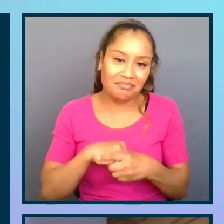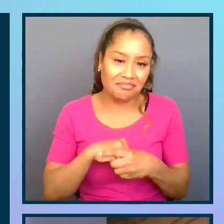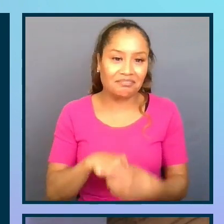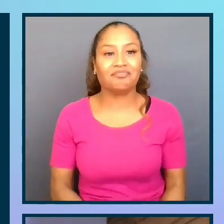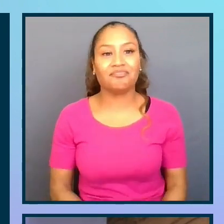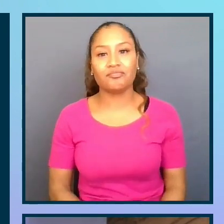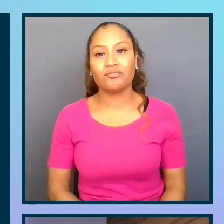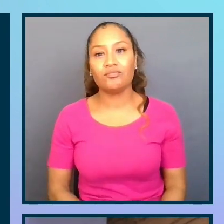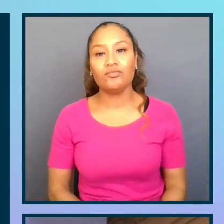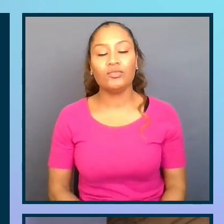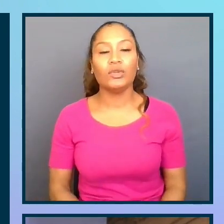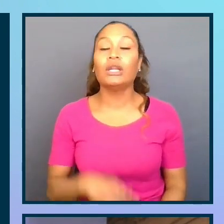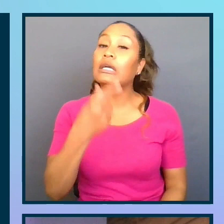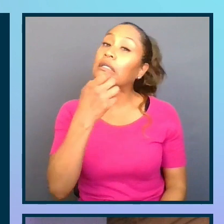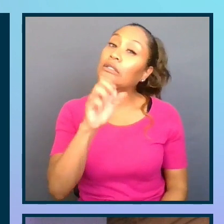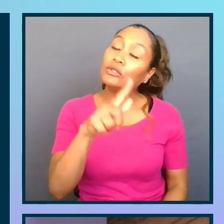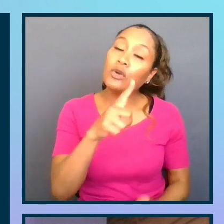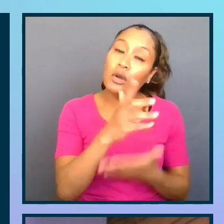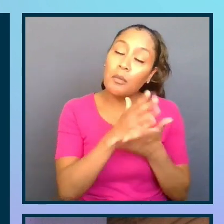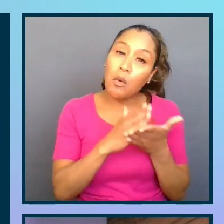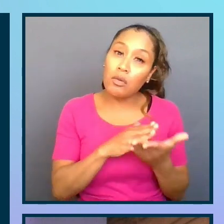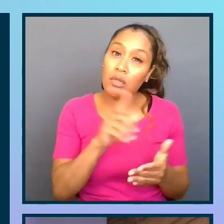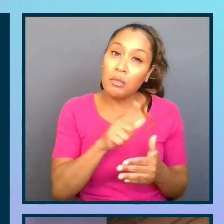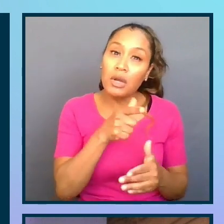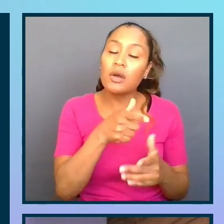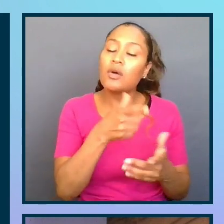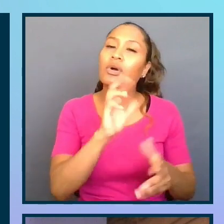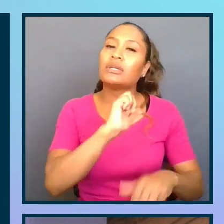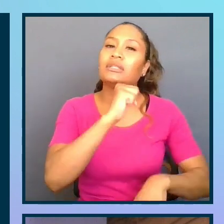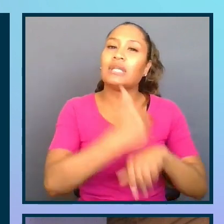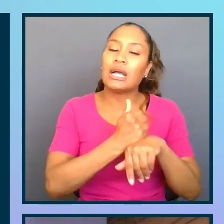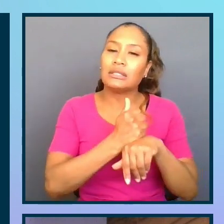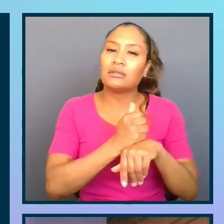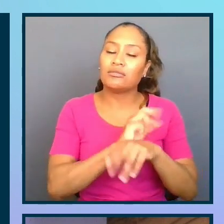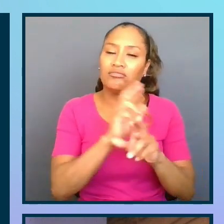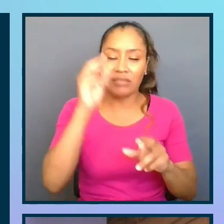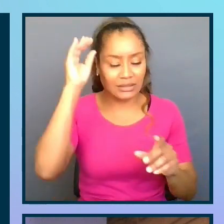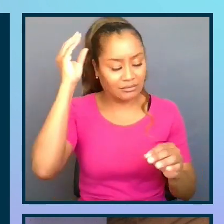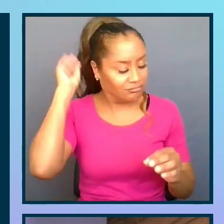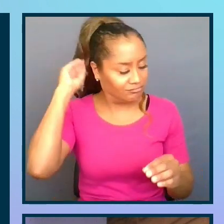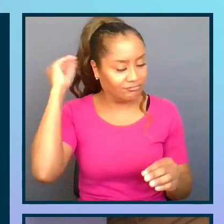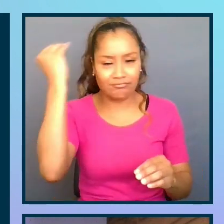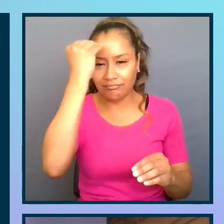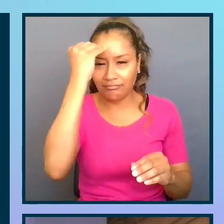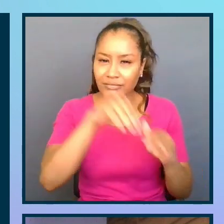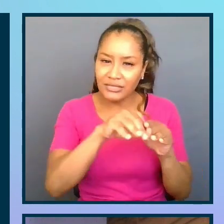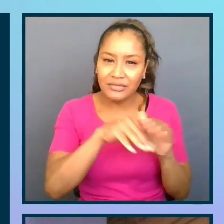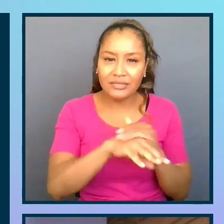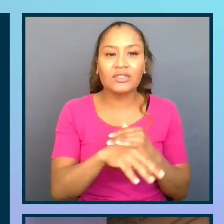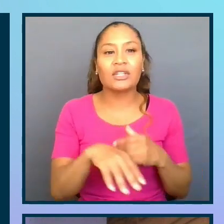The GEL component library is designed with accessibility in mind. So we've got reusable, shared, standardized components